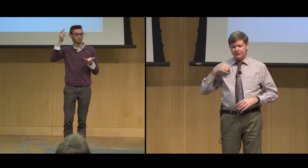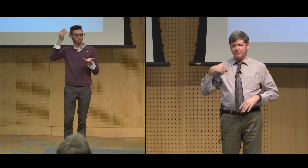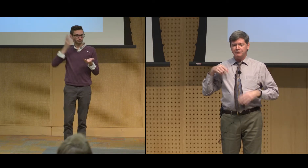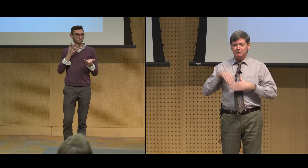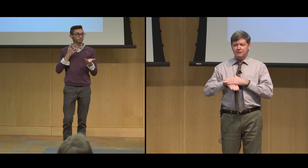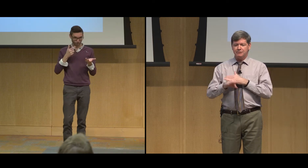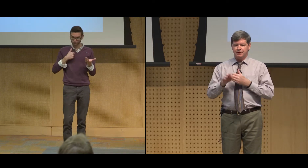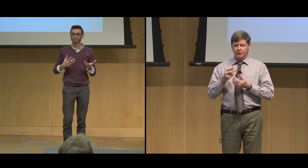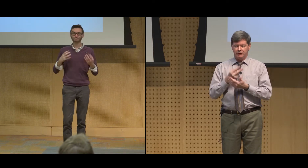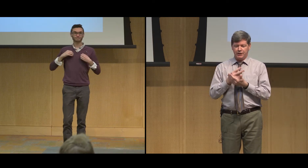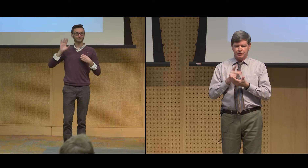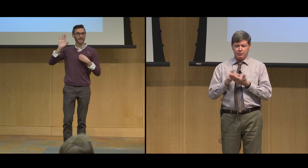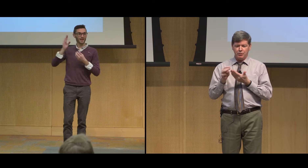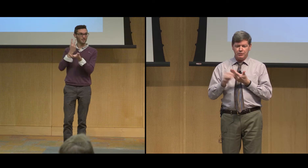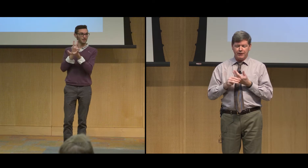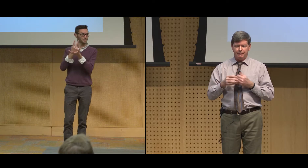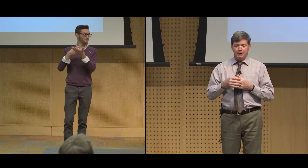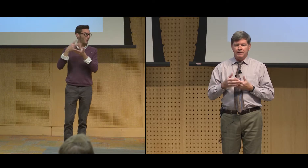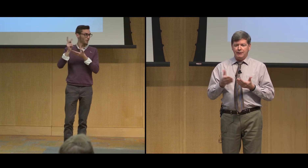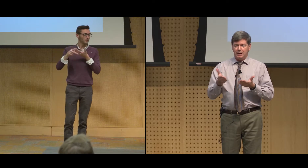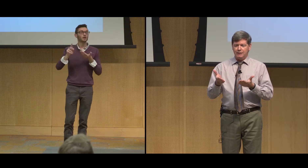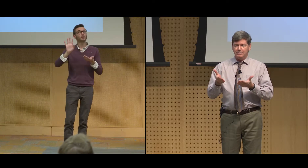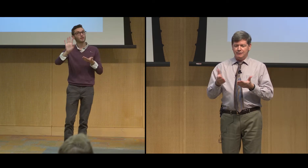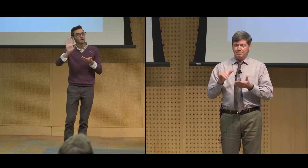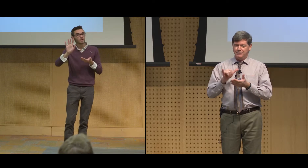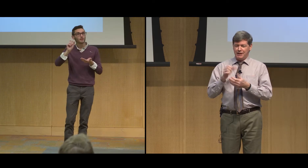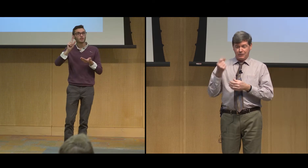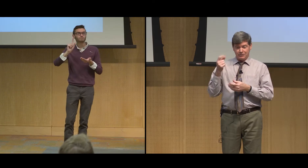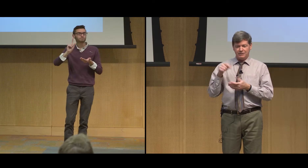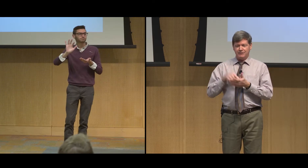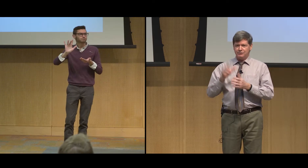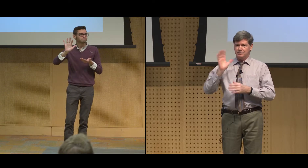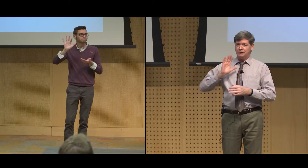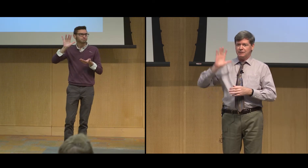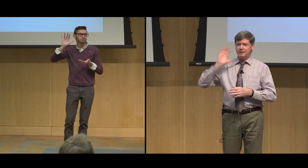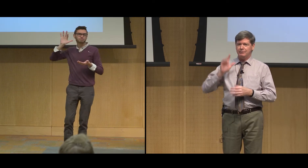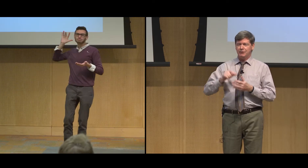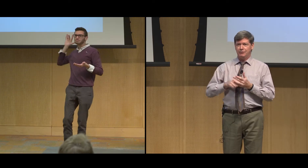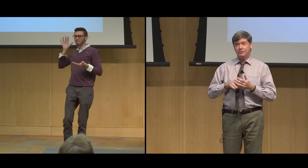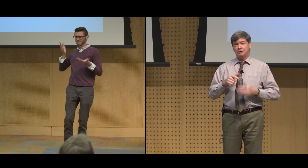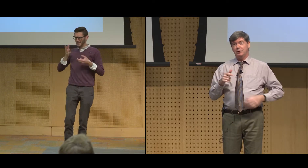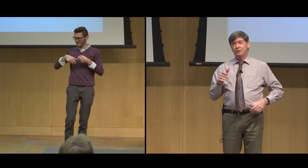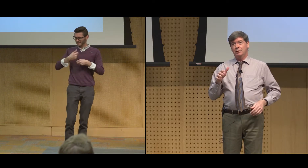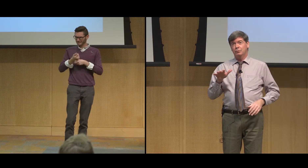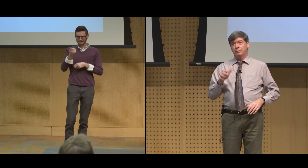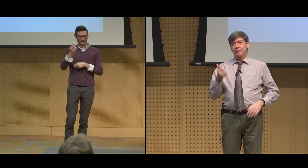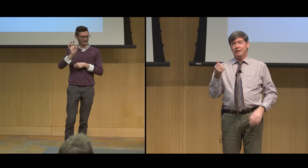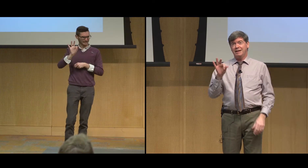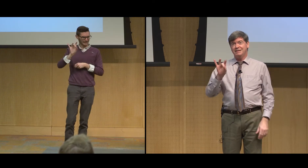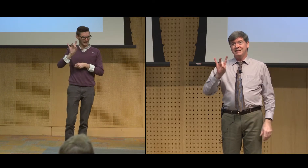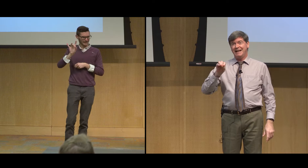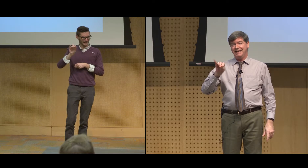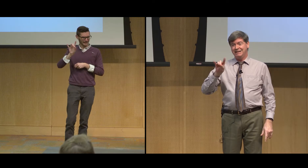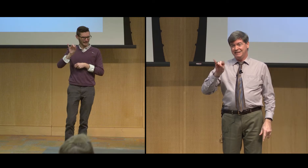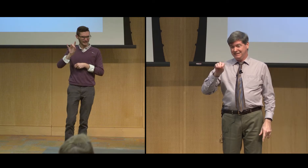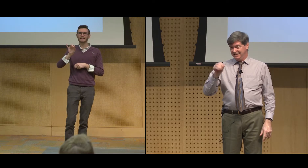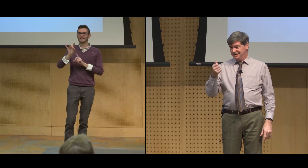accepting me into their graduate program. And, now, understand, this was a long time ago. This would have been 1980--